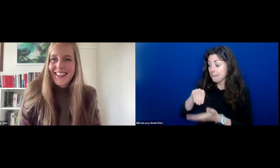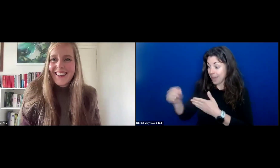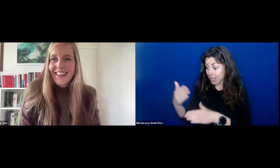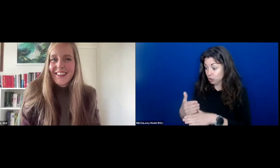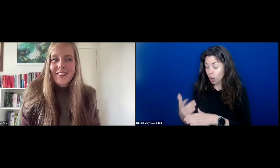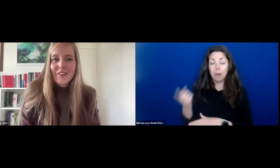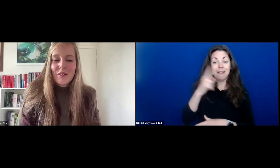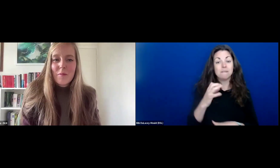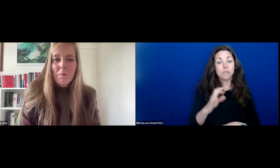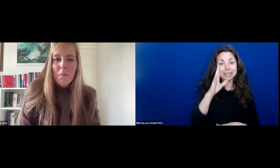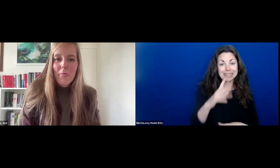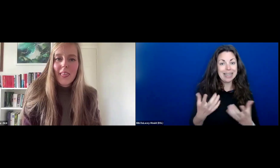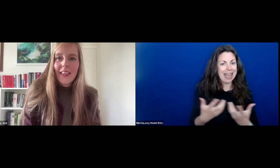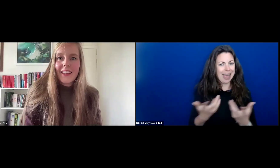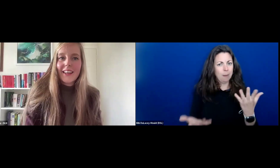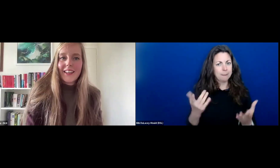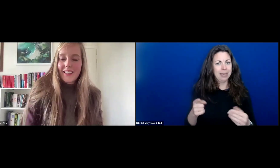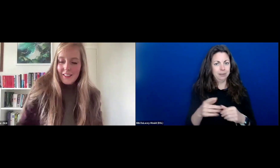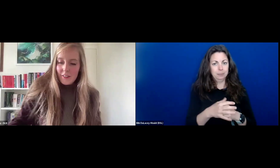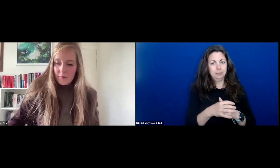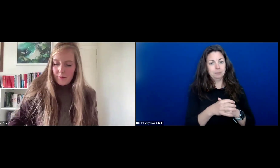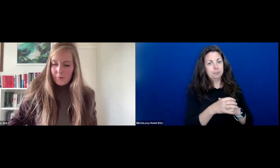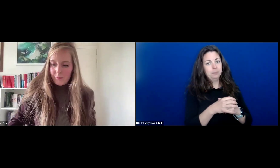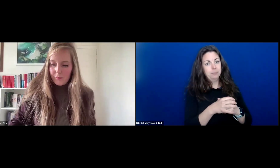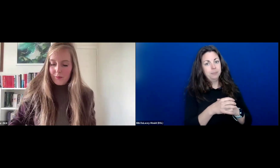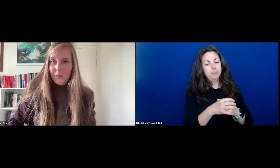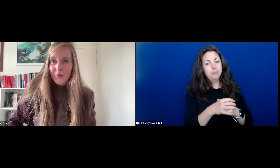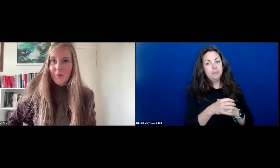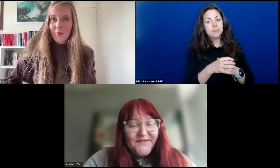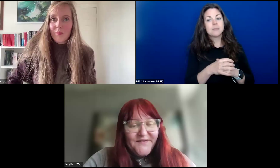Yeah. I'd say my passion gets me quite far.